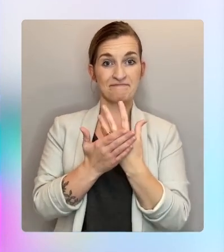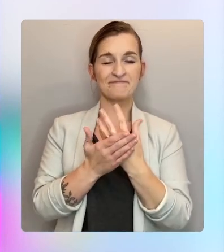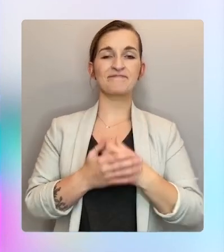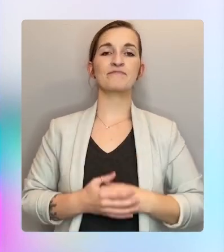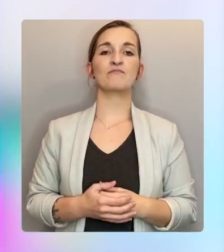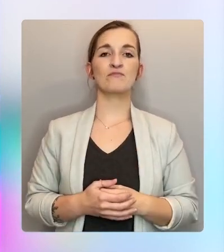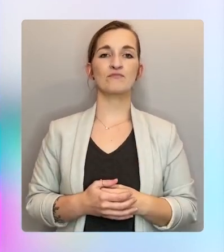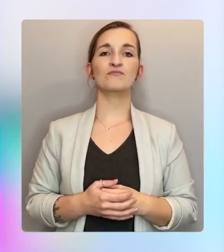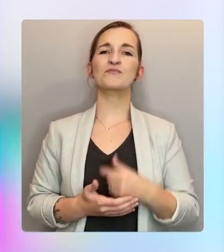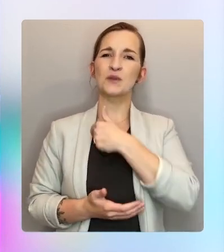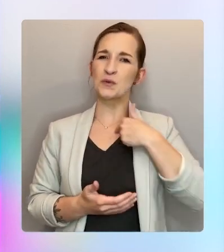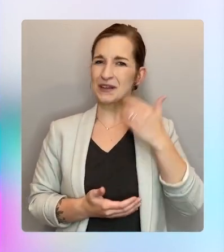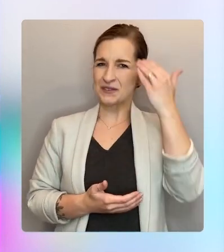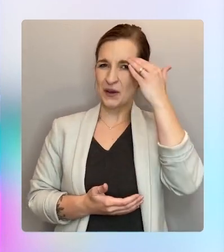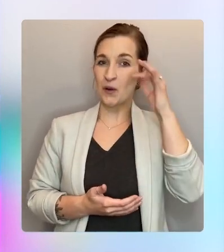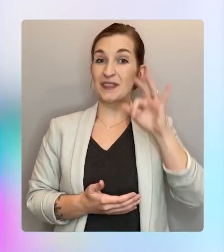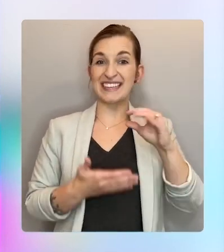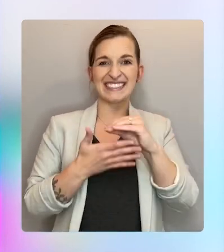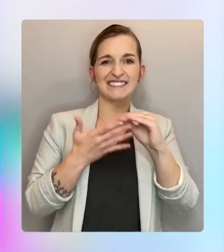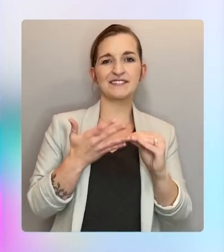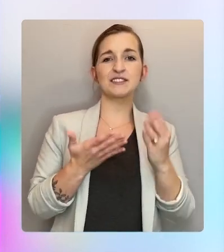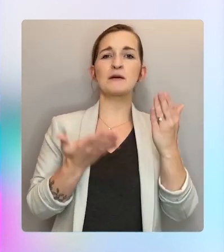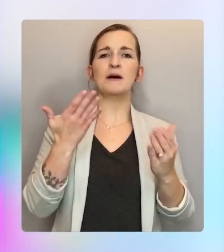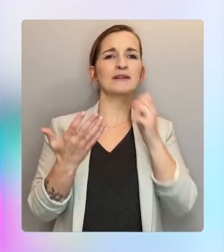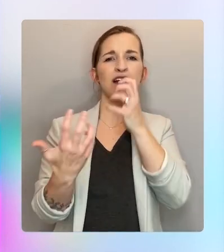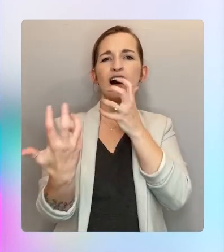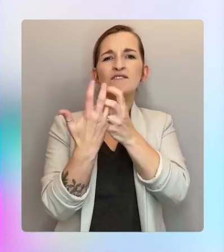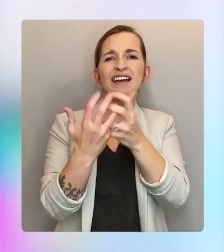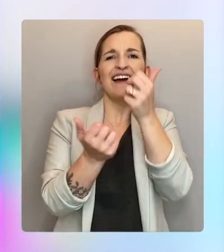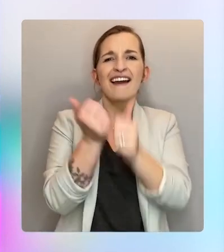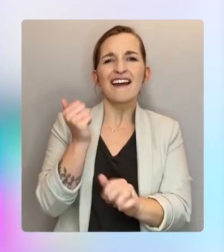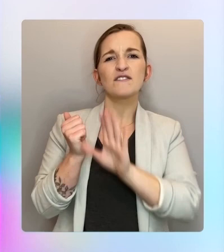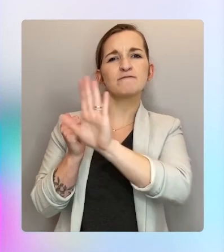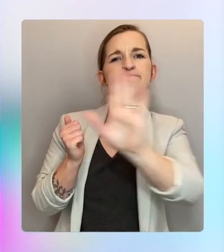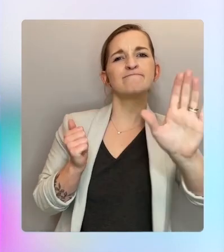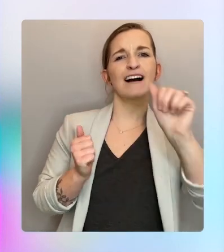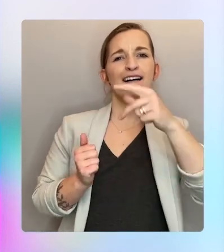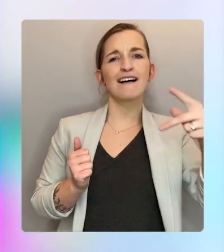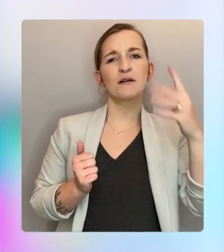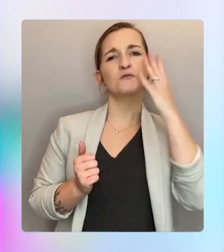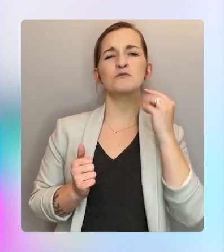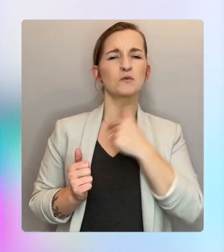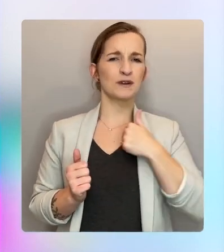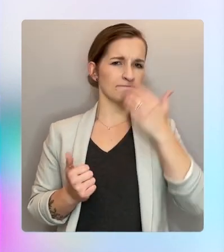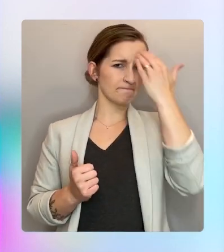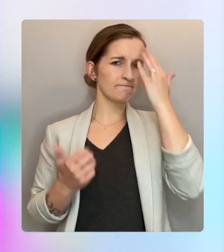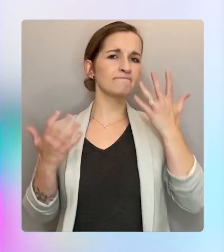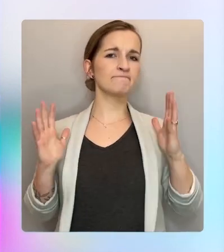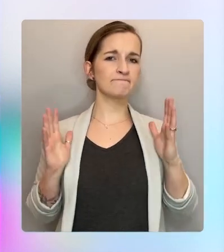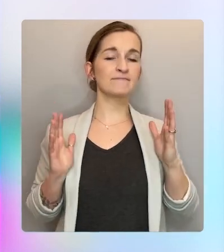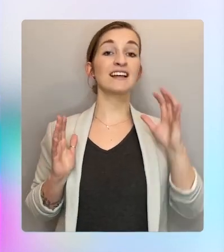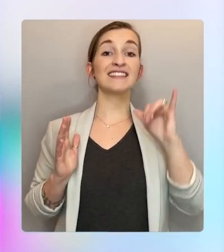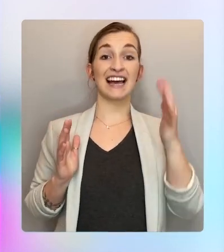We know that this feature might not be right for every app or experience, which is why we're building in A/B testing,